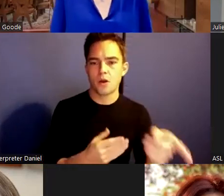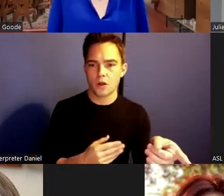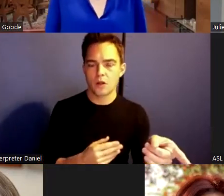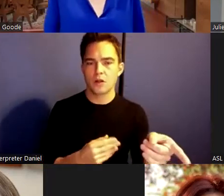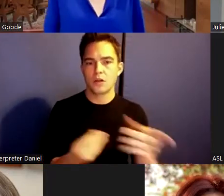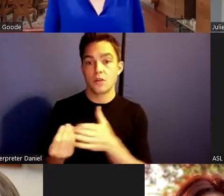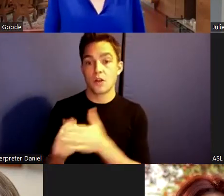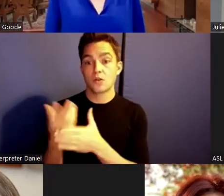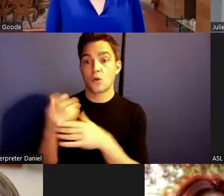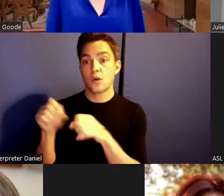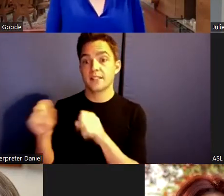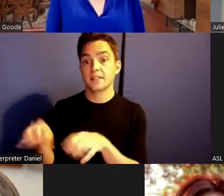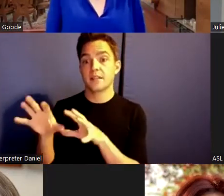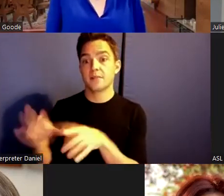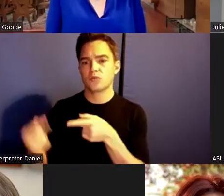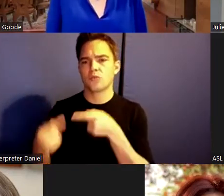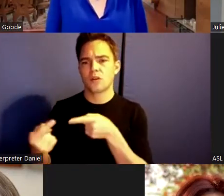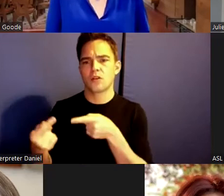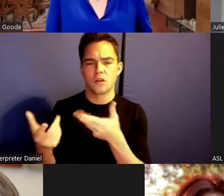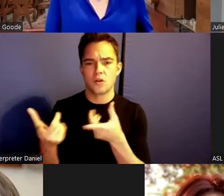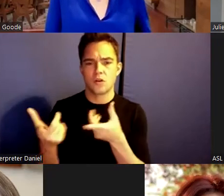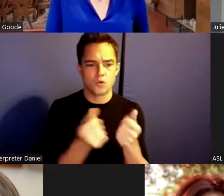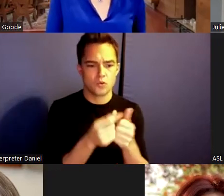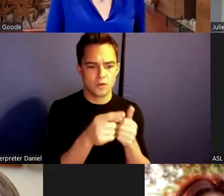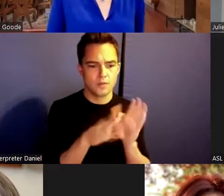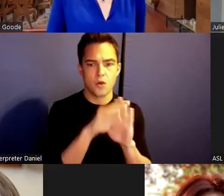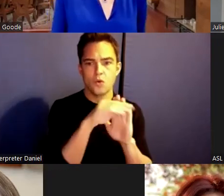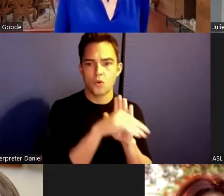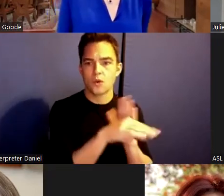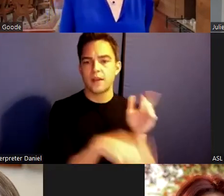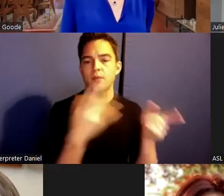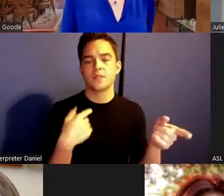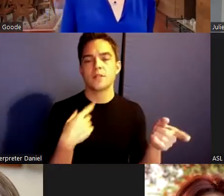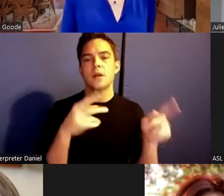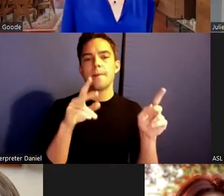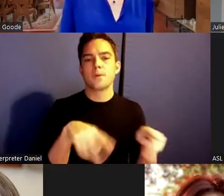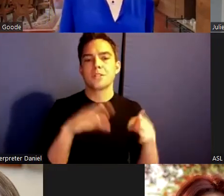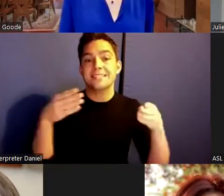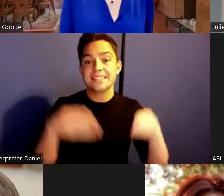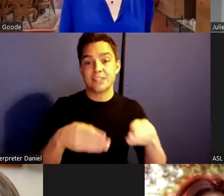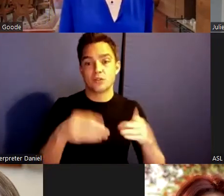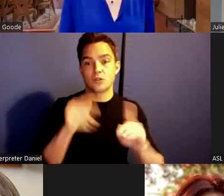system struggles with what to know what to do, and that's why person centeredness is so important. Thank you.